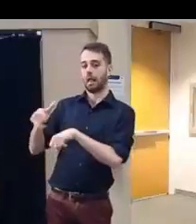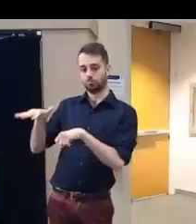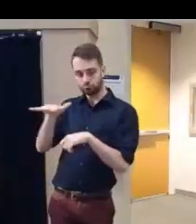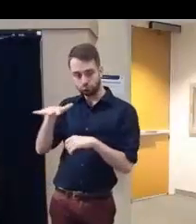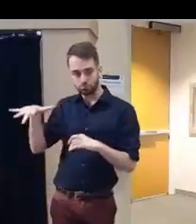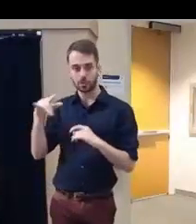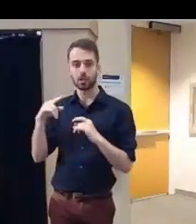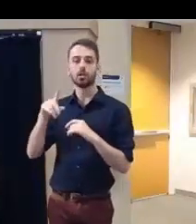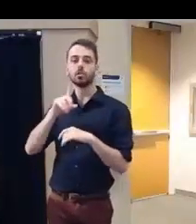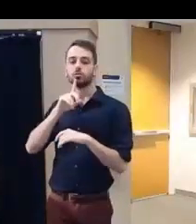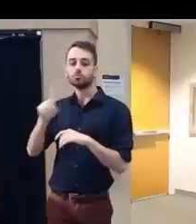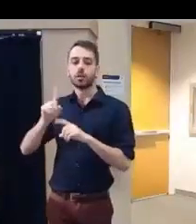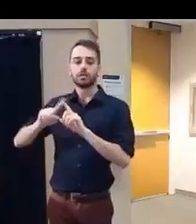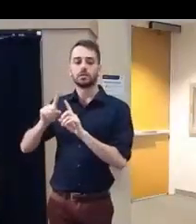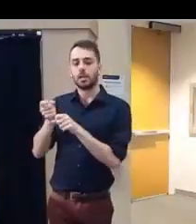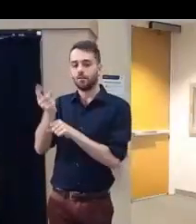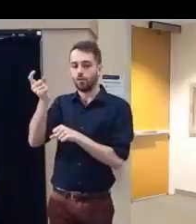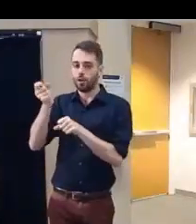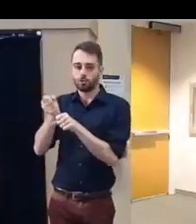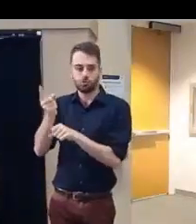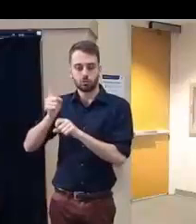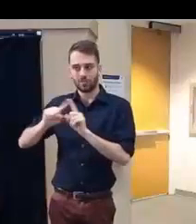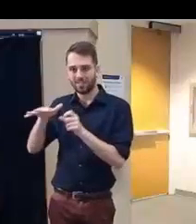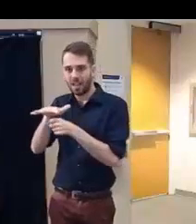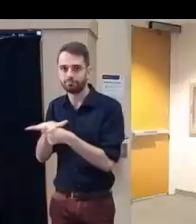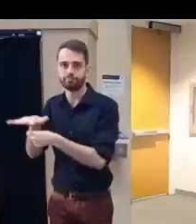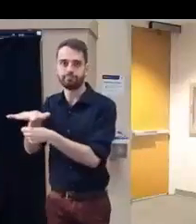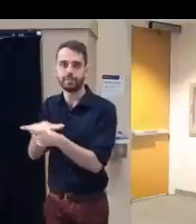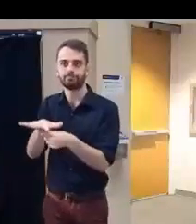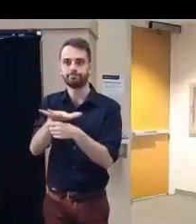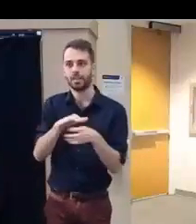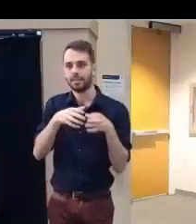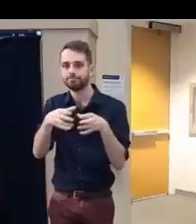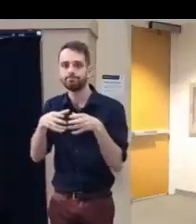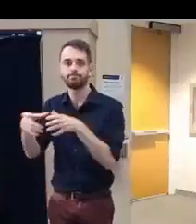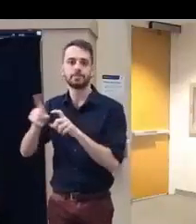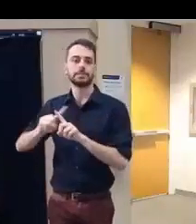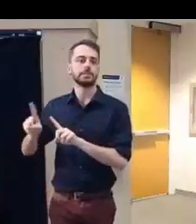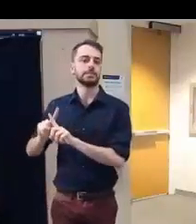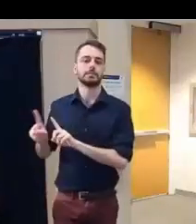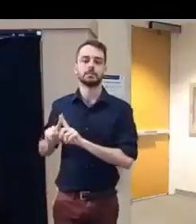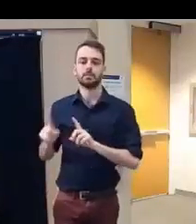in terms of what the focus is um this year's was around kind of the healing properties of nature